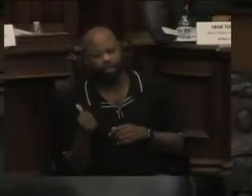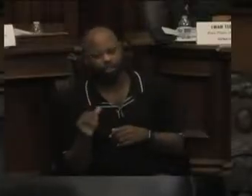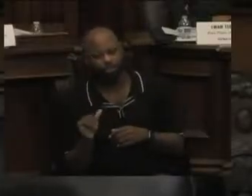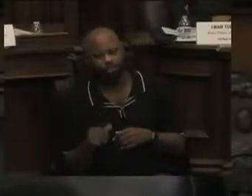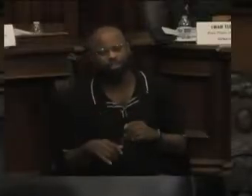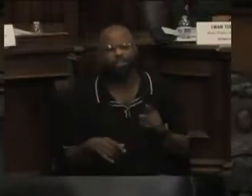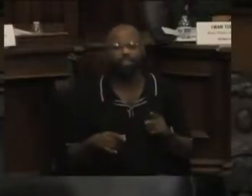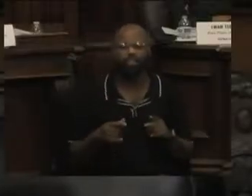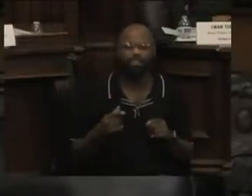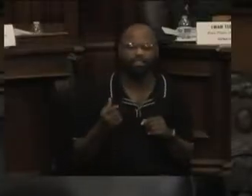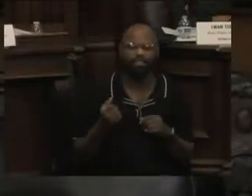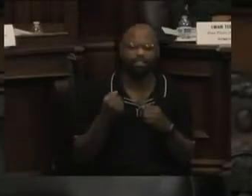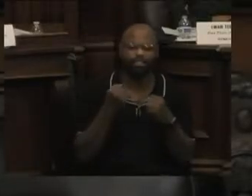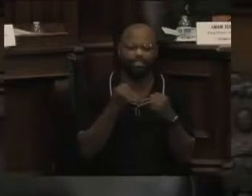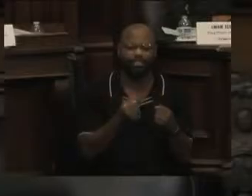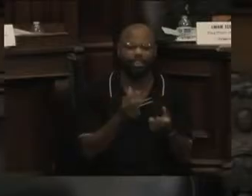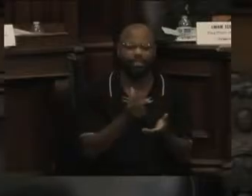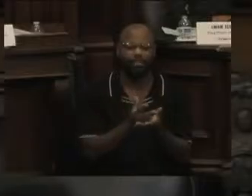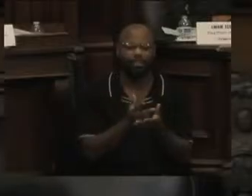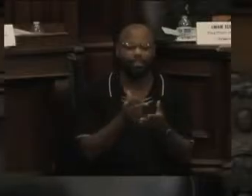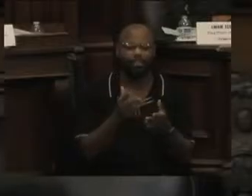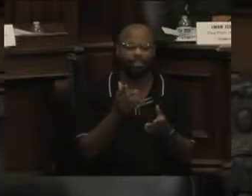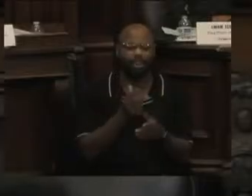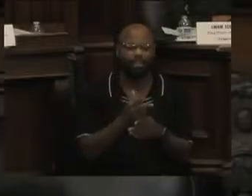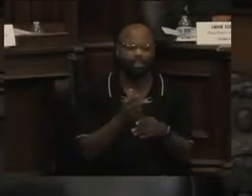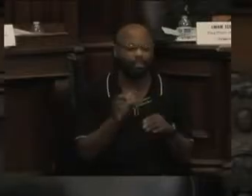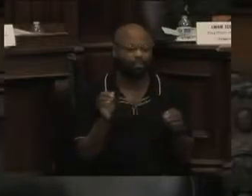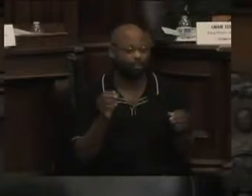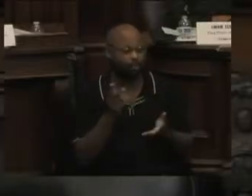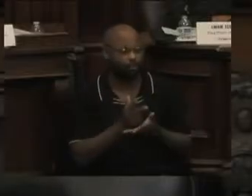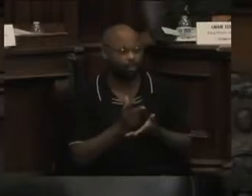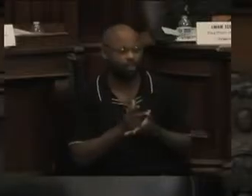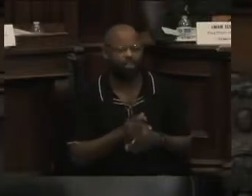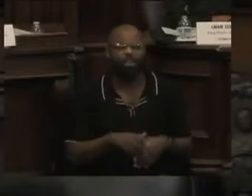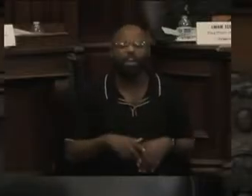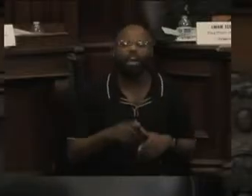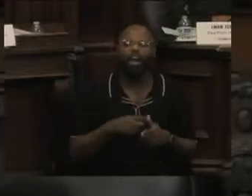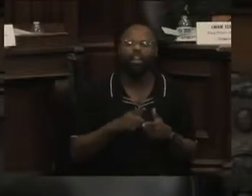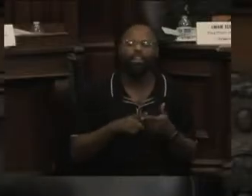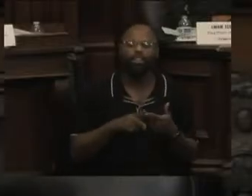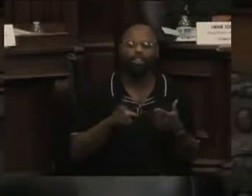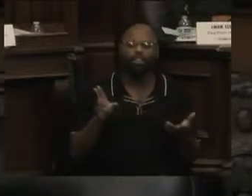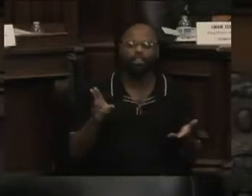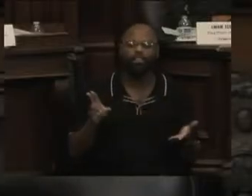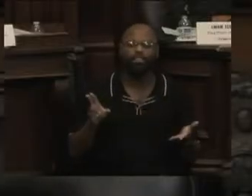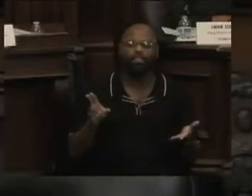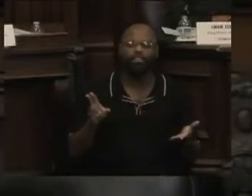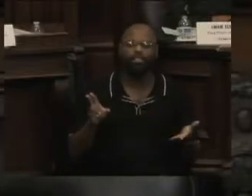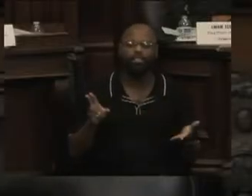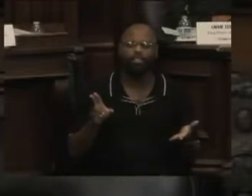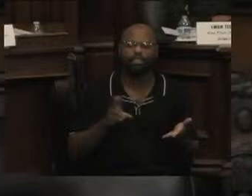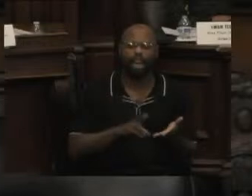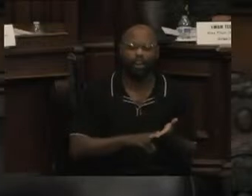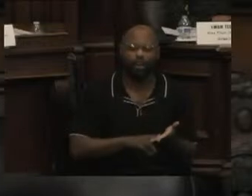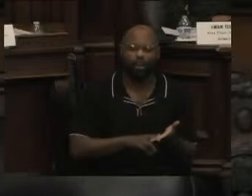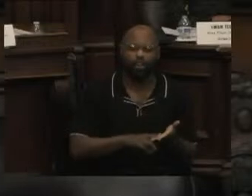inconvenient for me to have to get in my car, go downtown, try